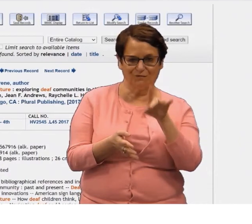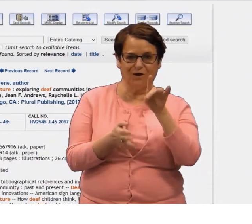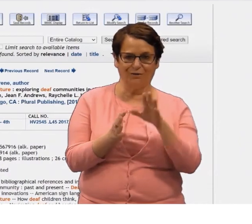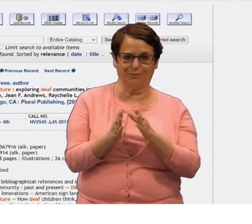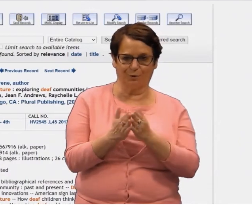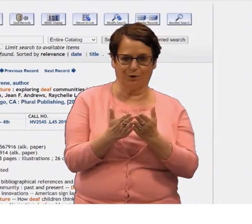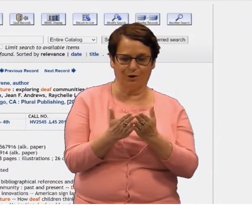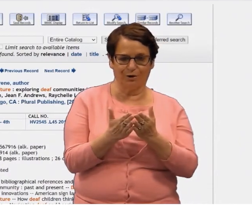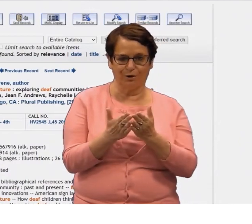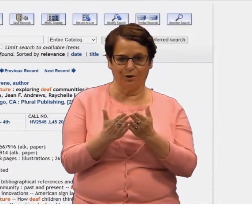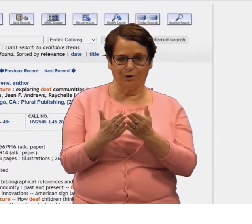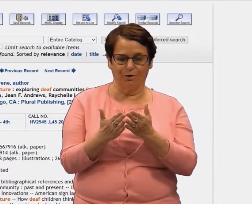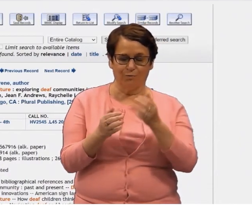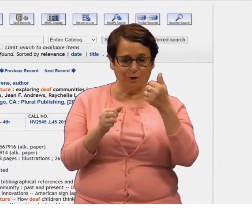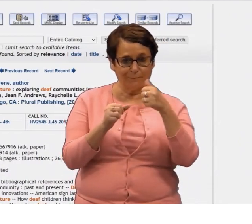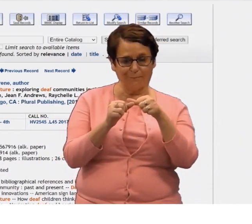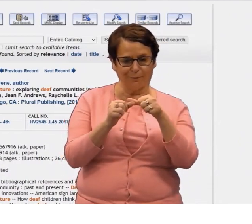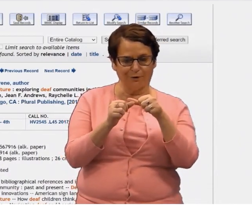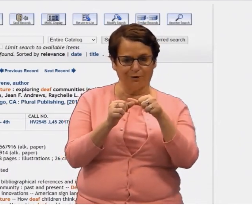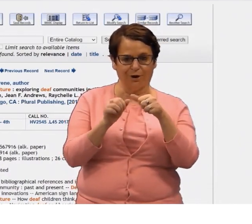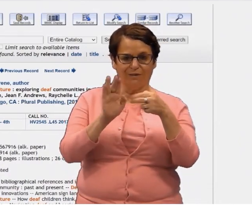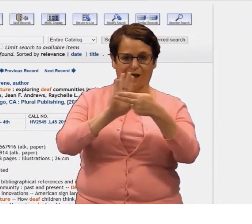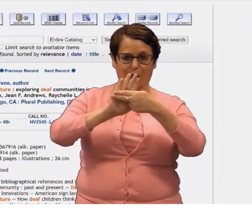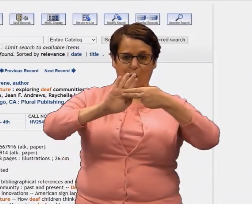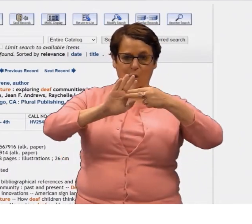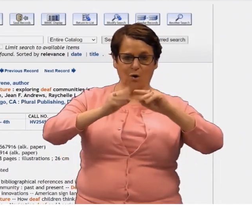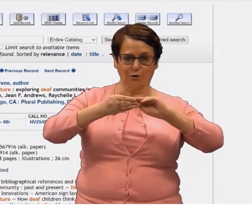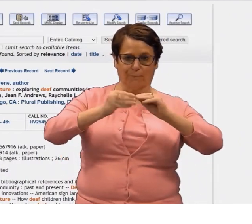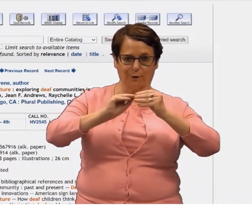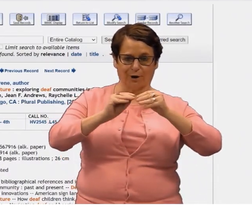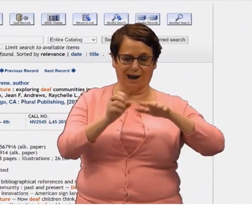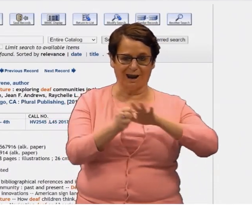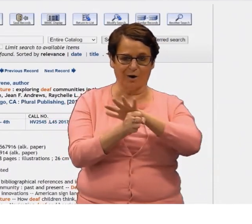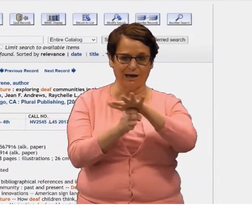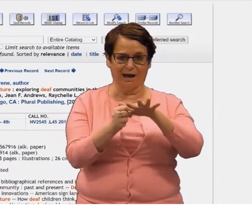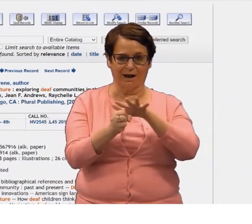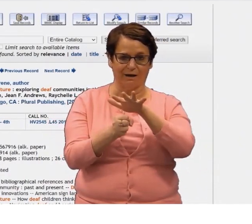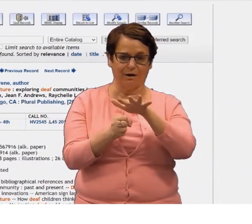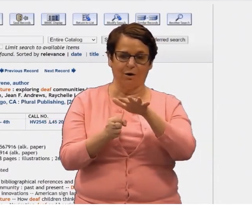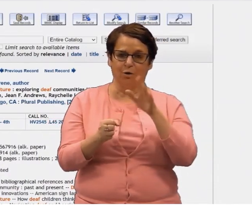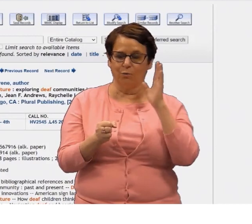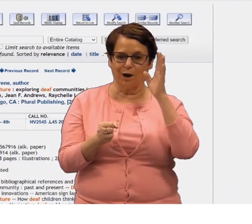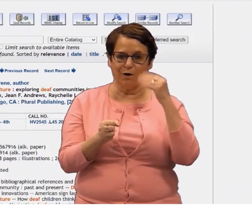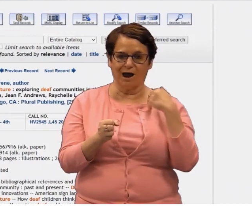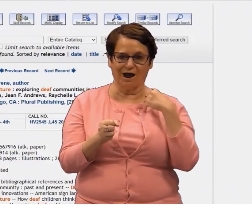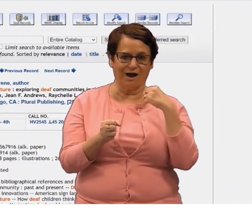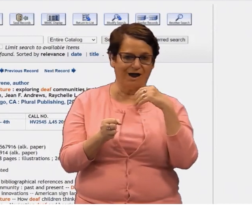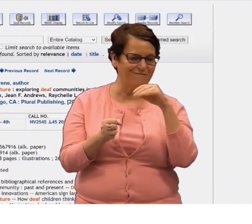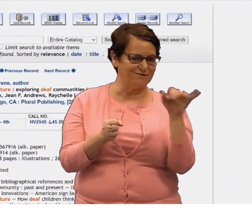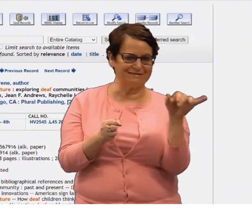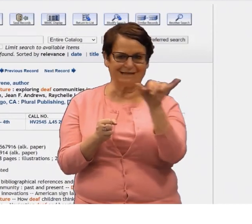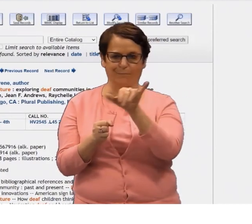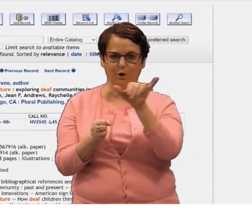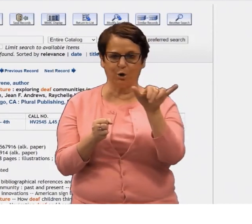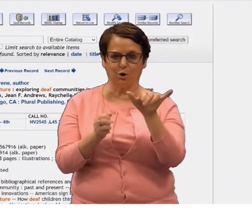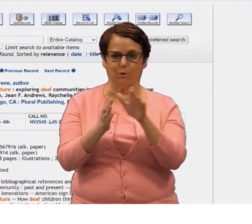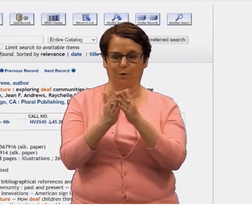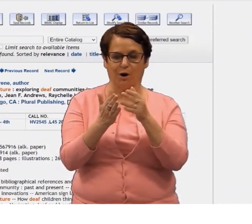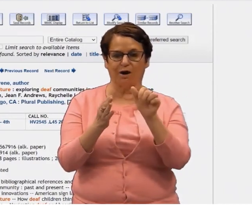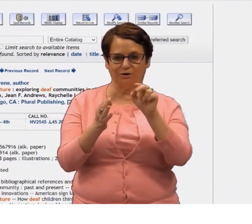be happy to help you find the book. Remember the call number area.